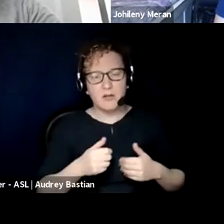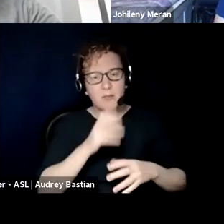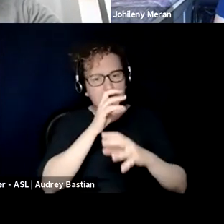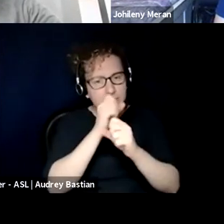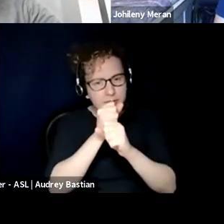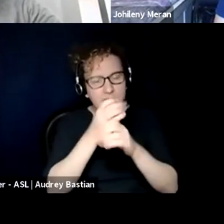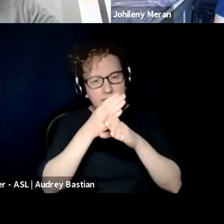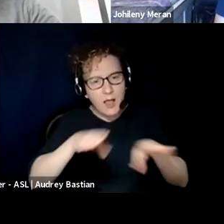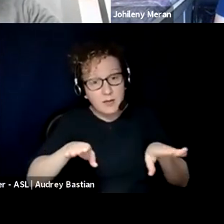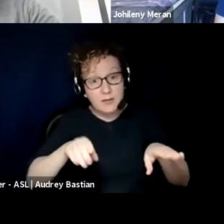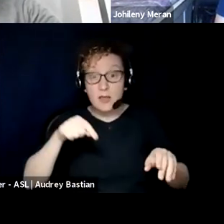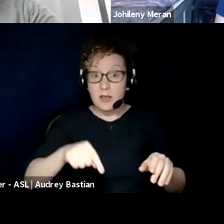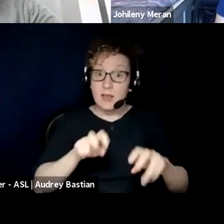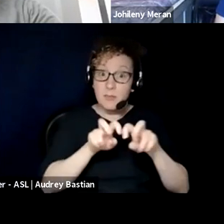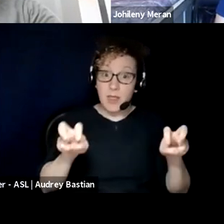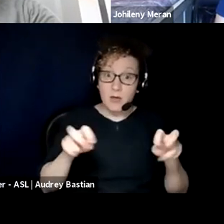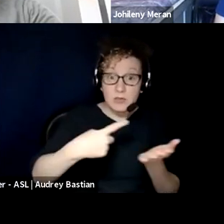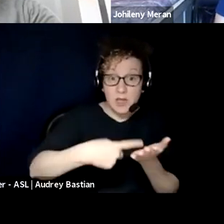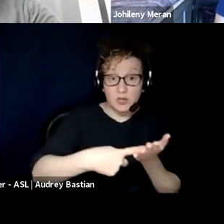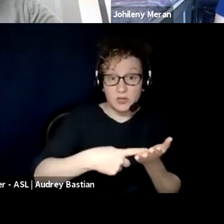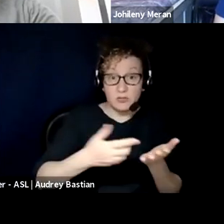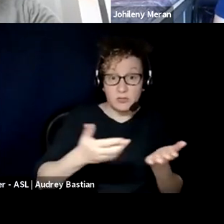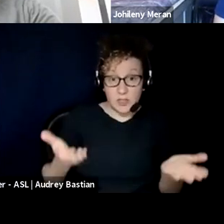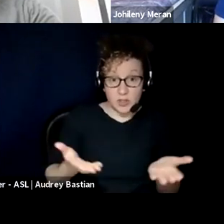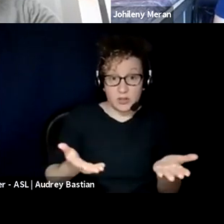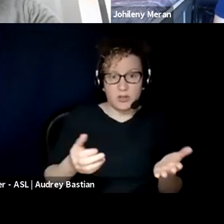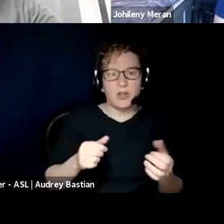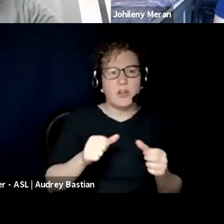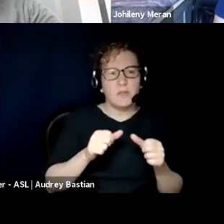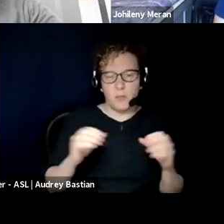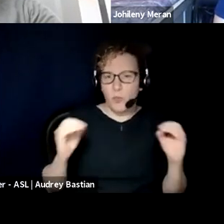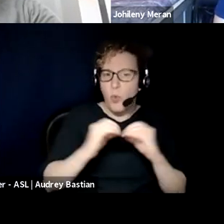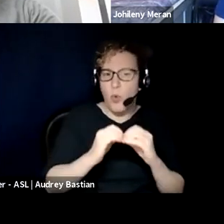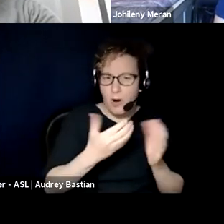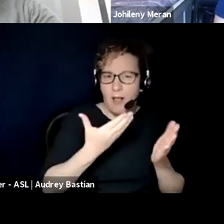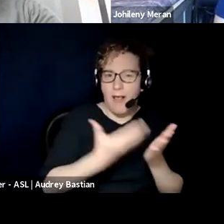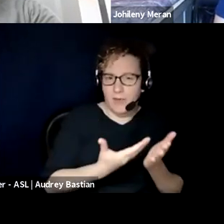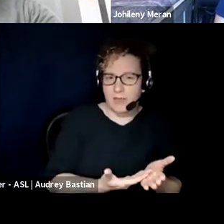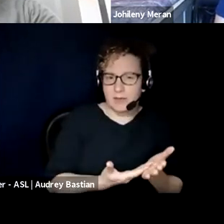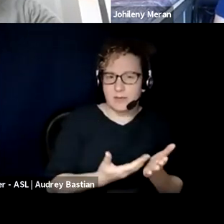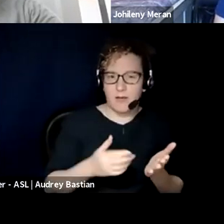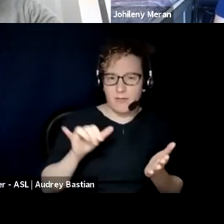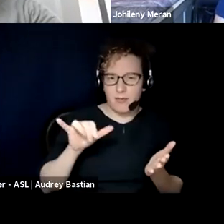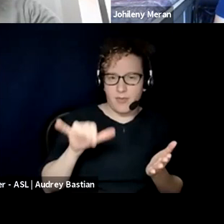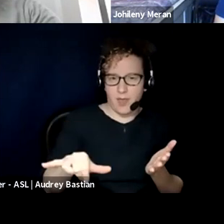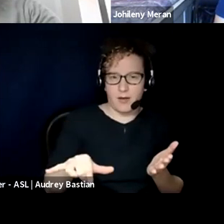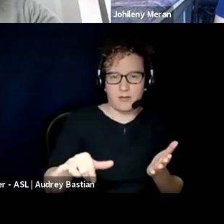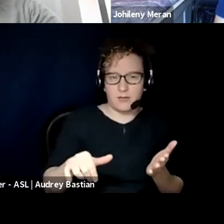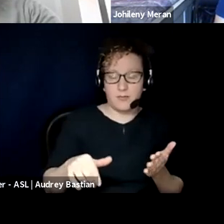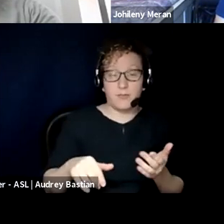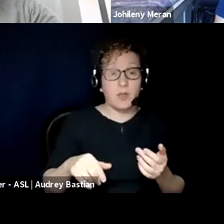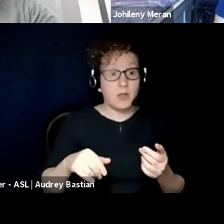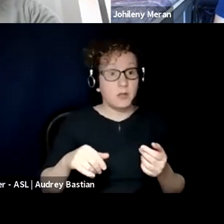right here is continued evidence of that. And so this stated, could you each and in